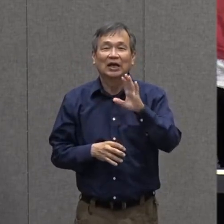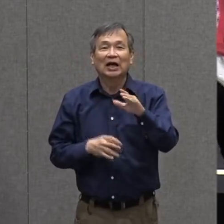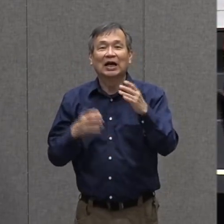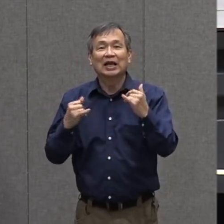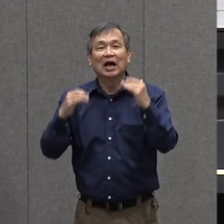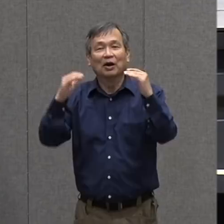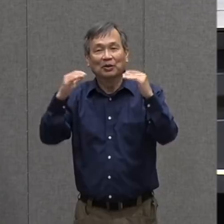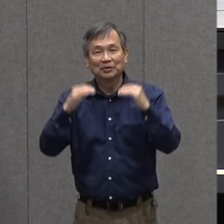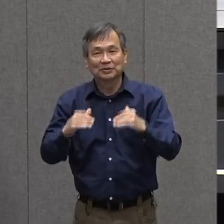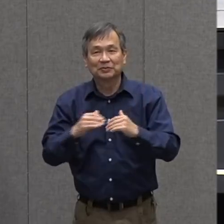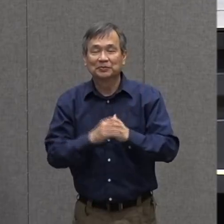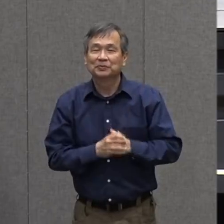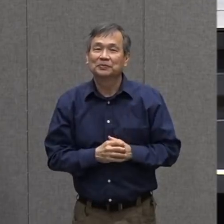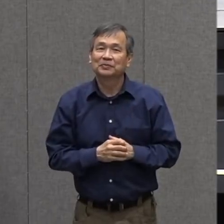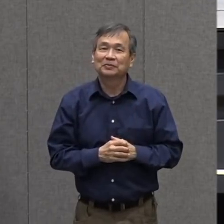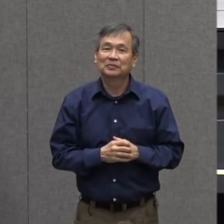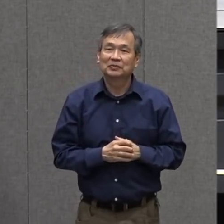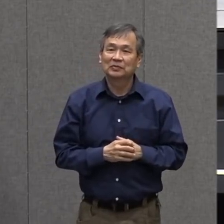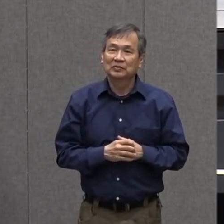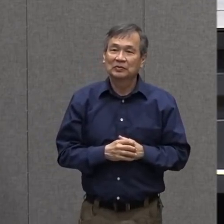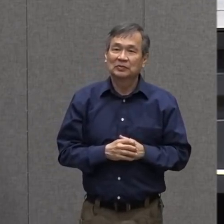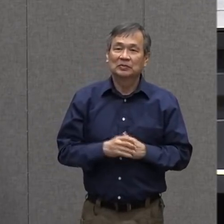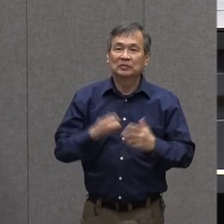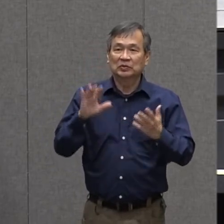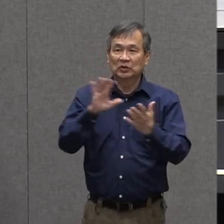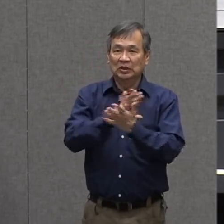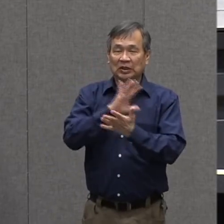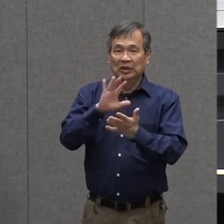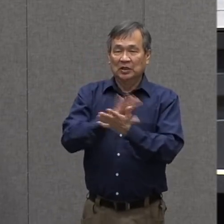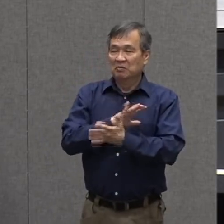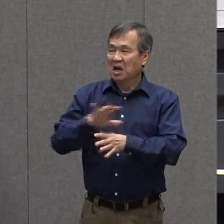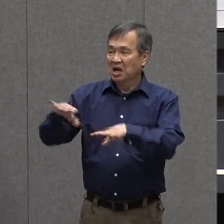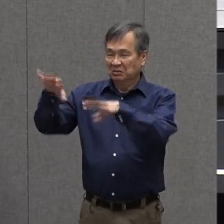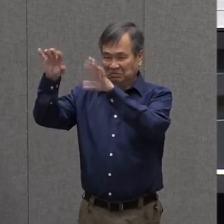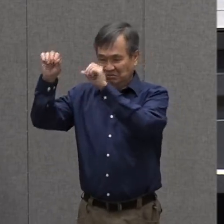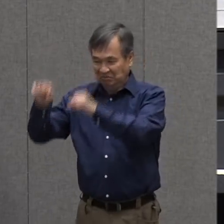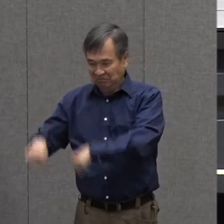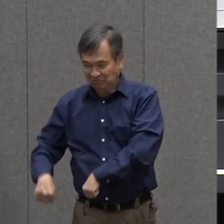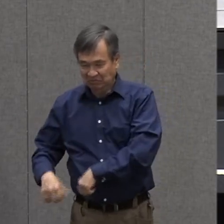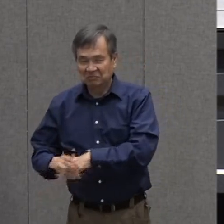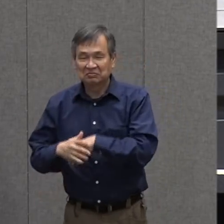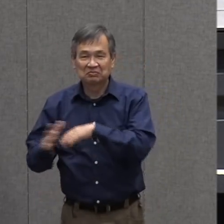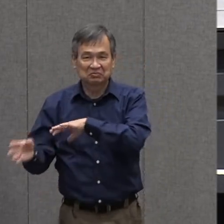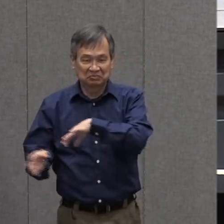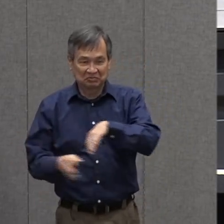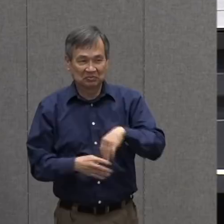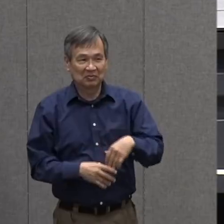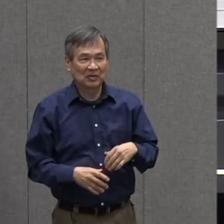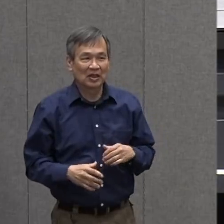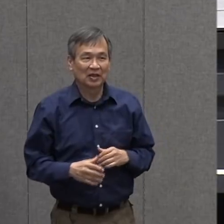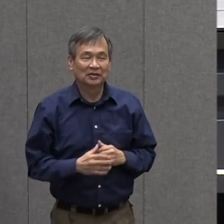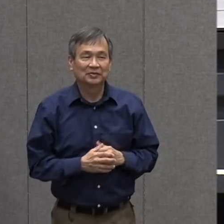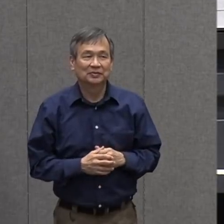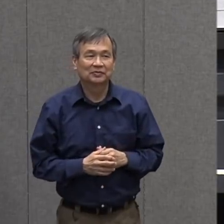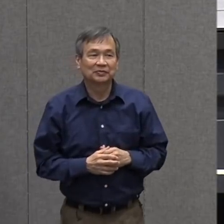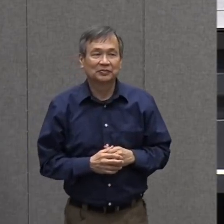I'm gonna take this down 'cause we're done with our counting, we're gonna be working on that routine we learned the other day,